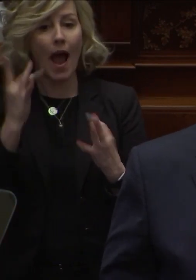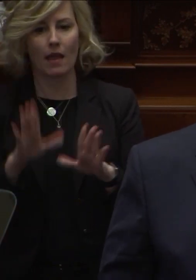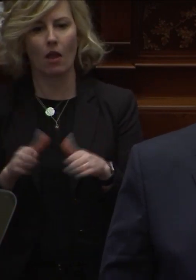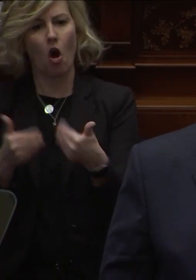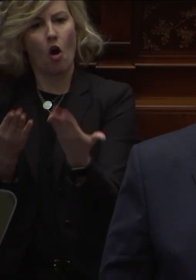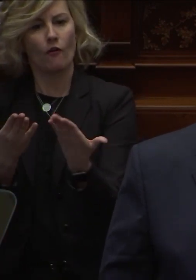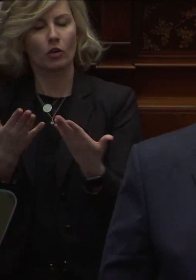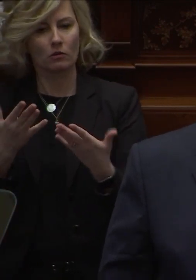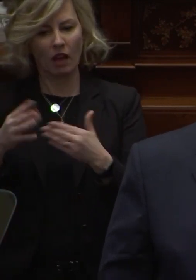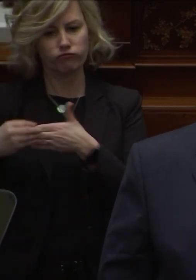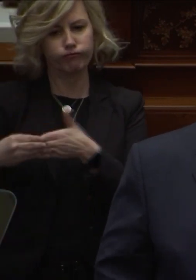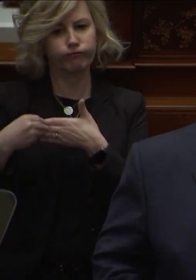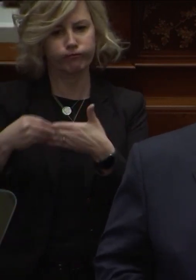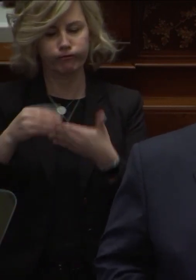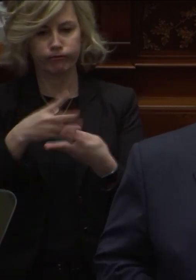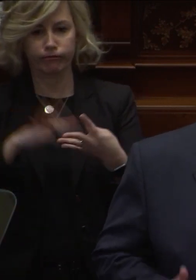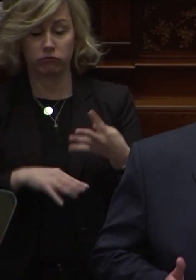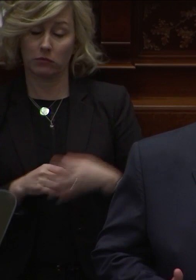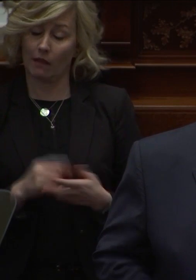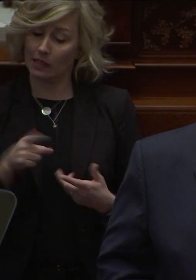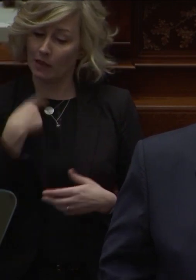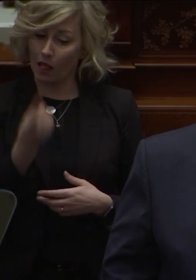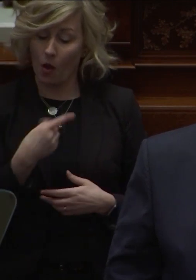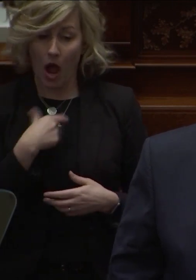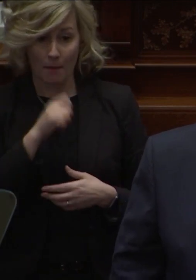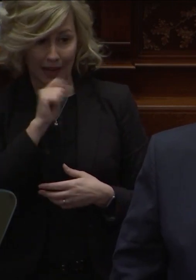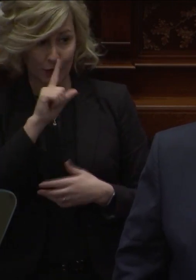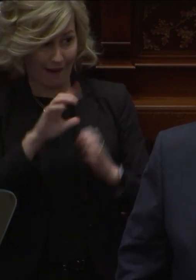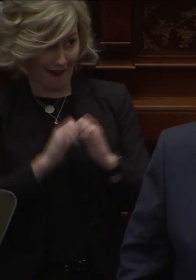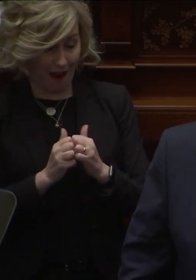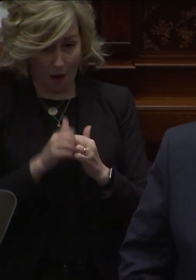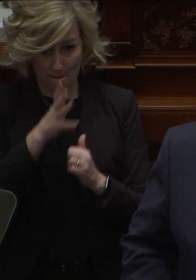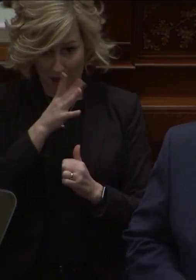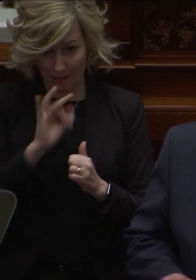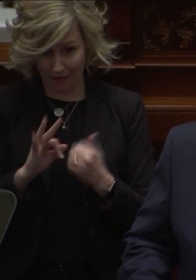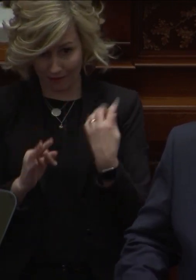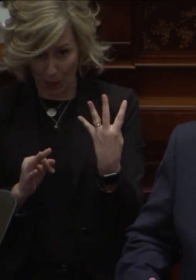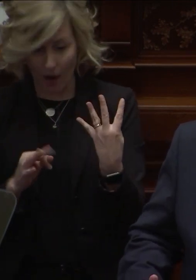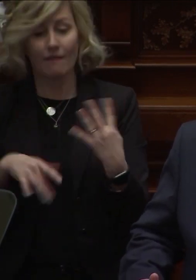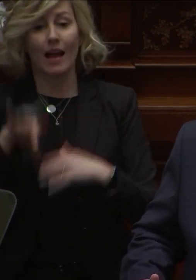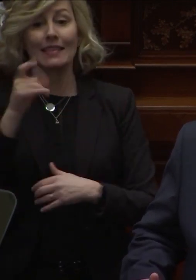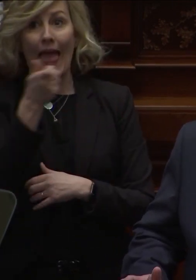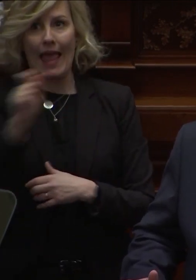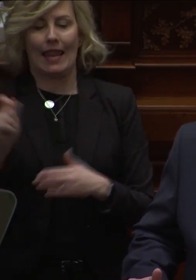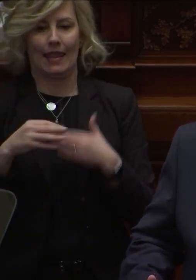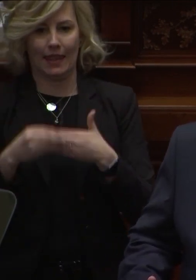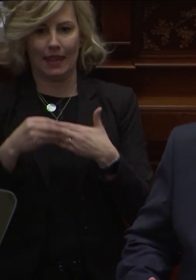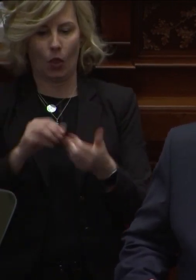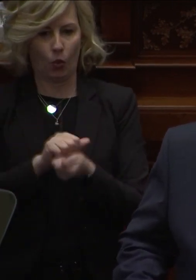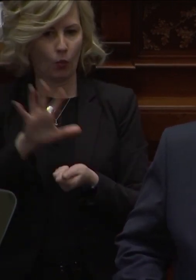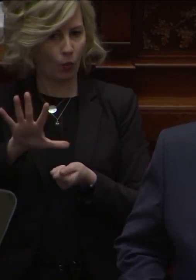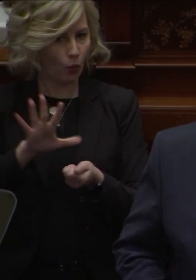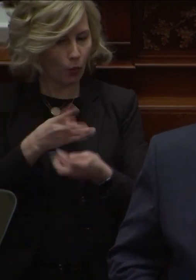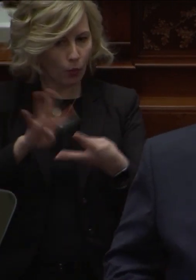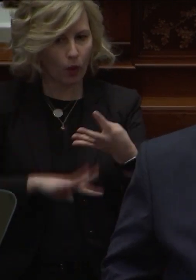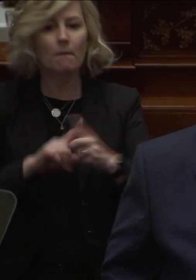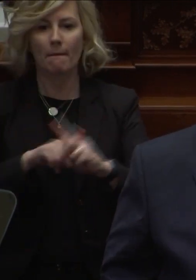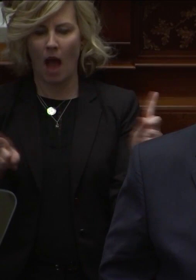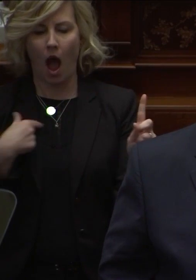STARTING HER FAMILY BECAUSE IT OFFERED HER A FLEXIBLE SCHEDULE. I GOT TO SAY I AM NOT SURE HOW A MOM OF FOUR FINDS ANY